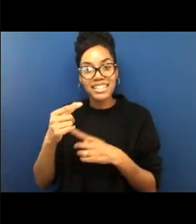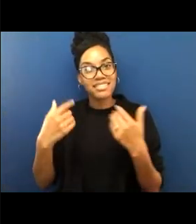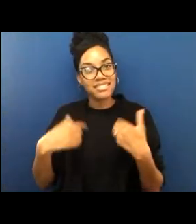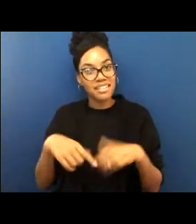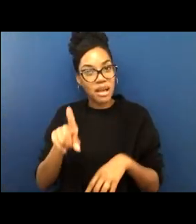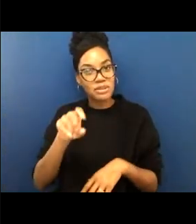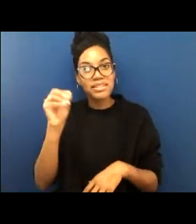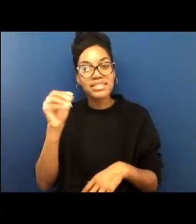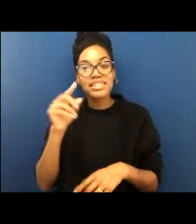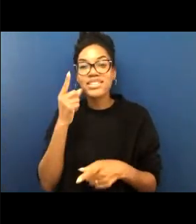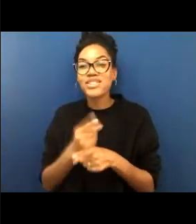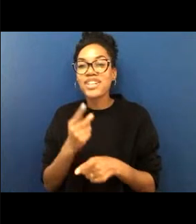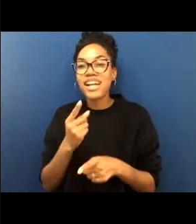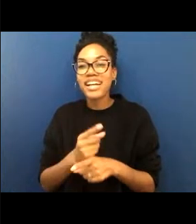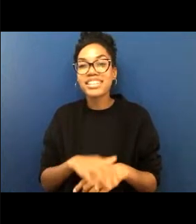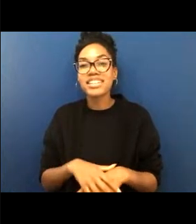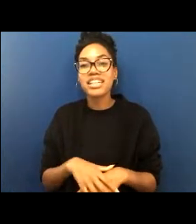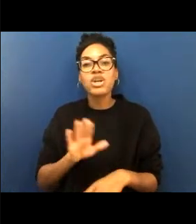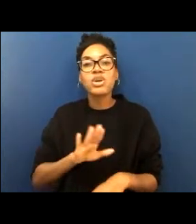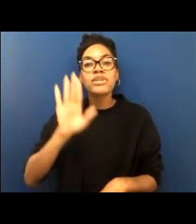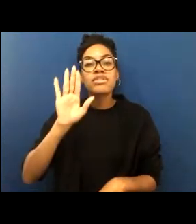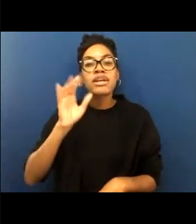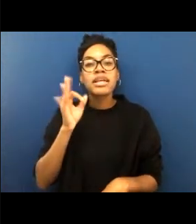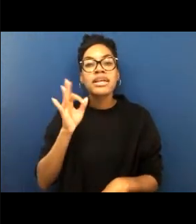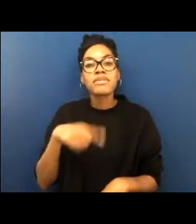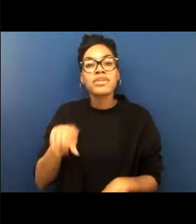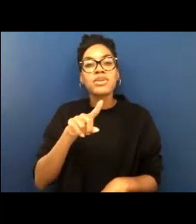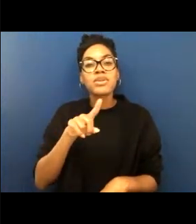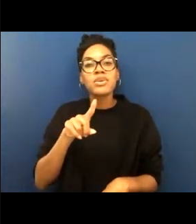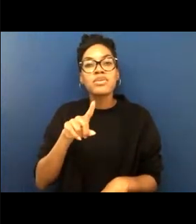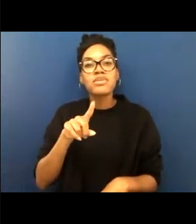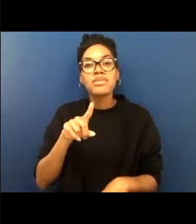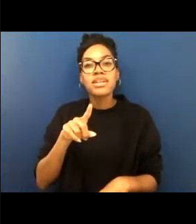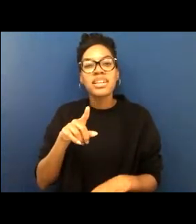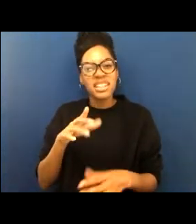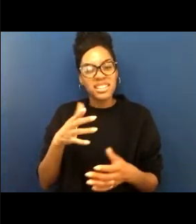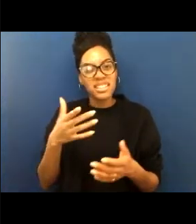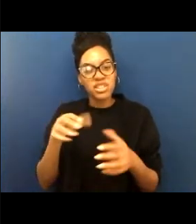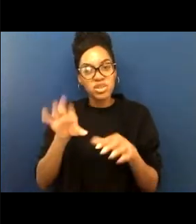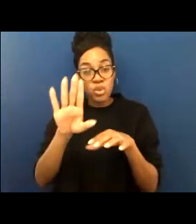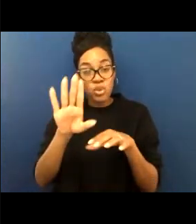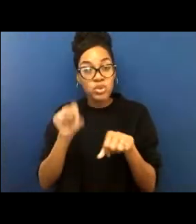So raise your hand if you've ever grown out of a pair of your shoes. I definitely have.